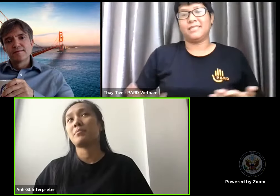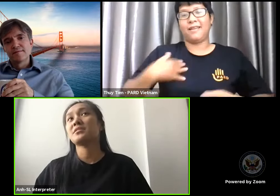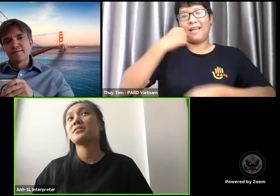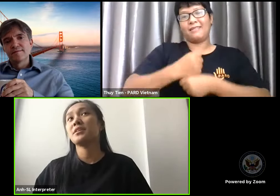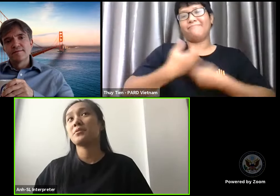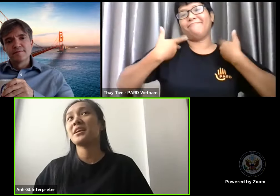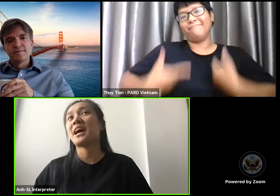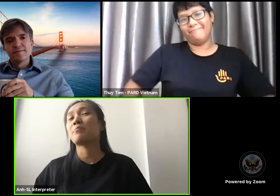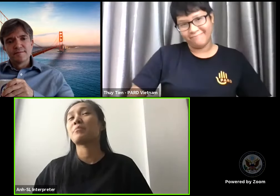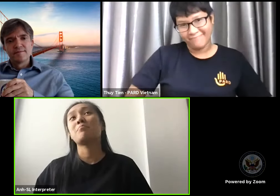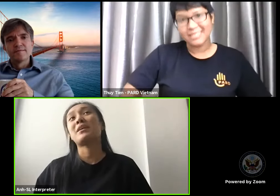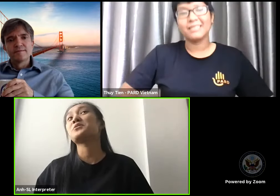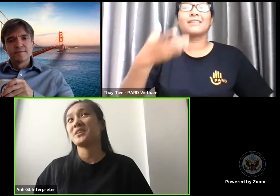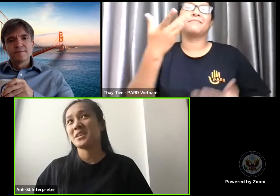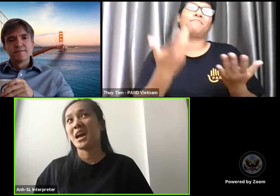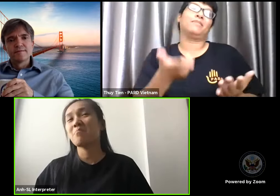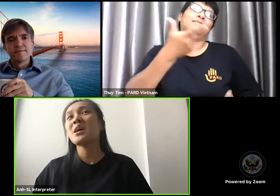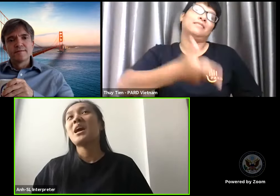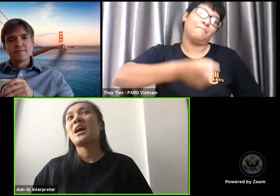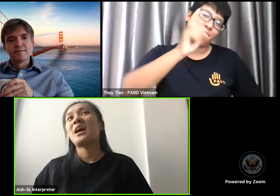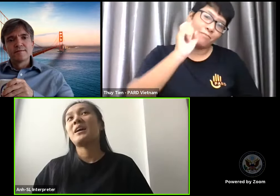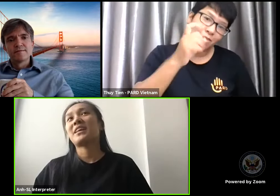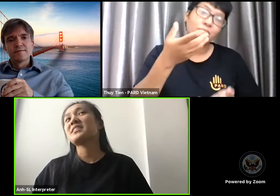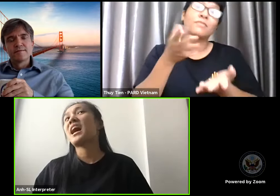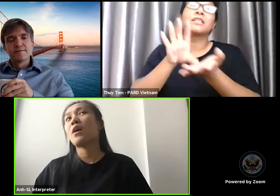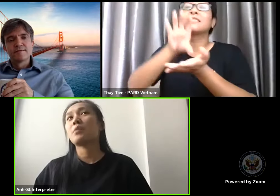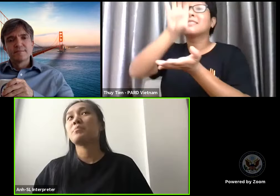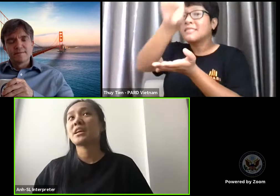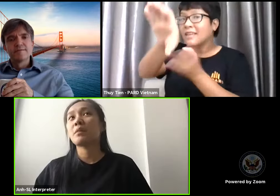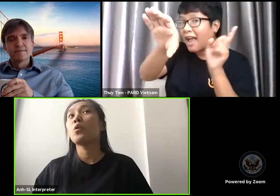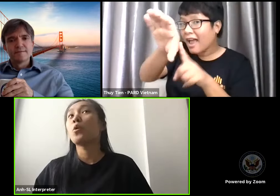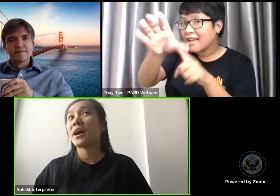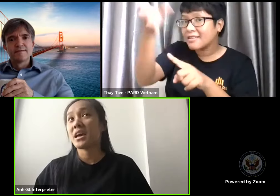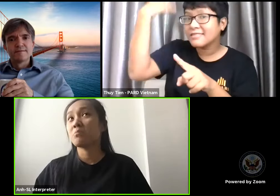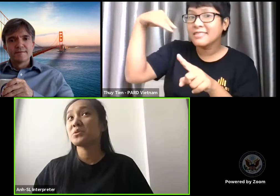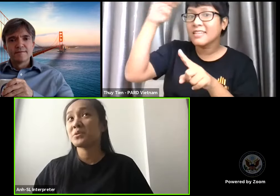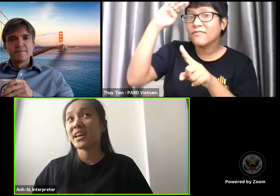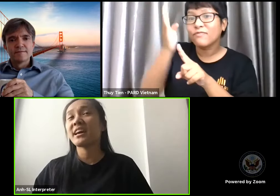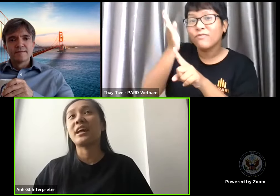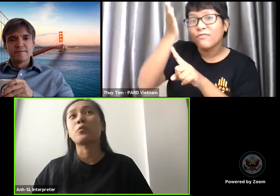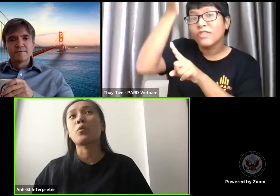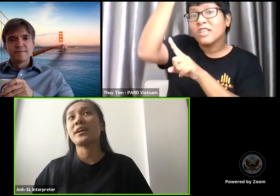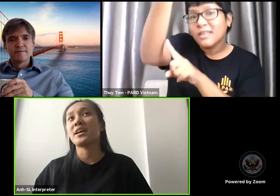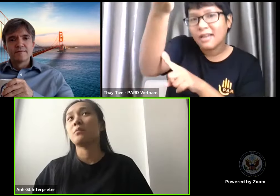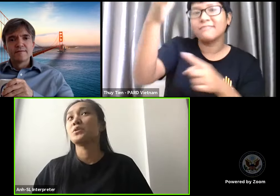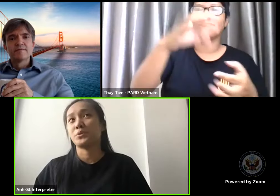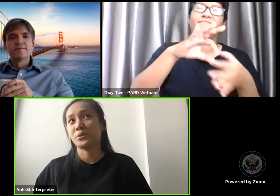Master degree, I came back to Vietnam. And that's how I became who I am today and what I am to do.